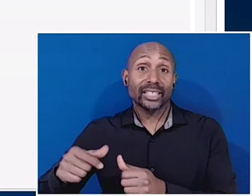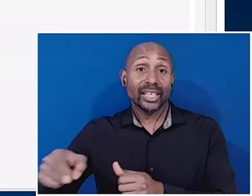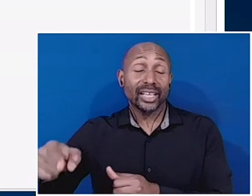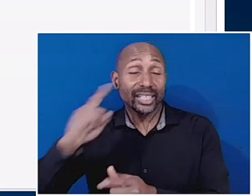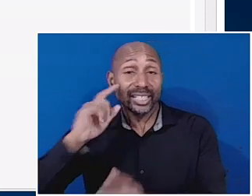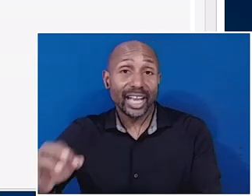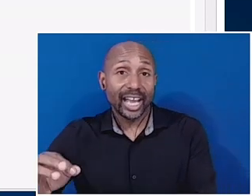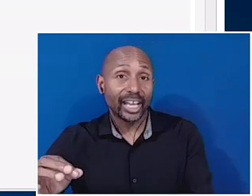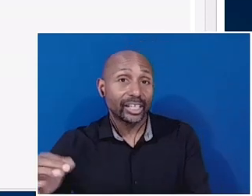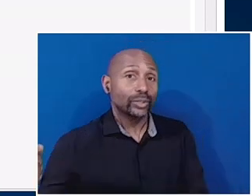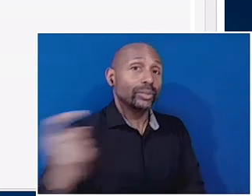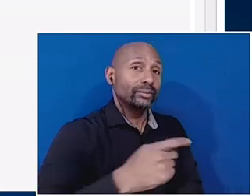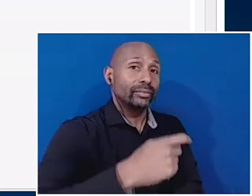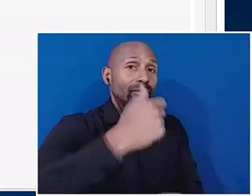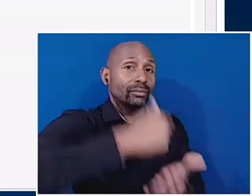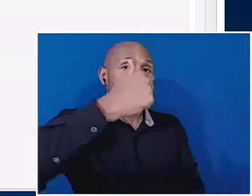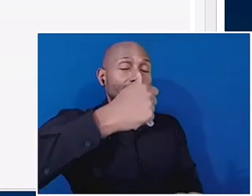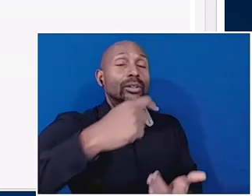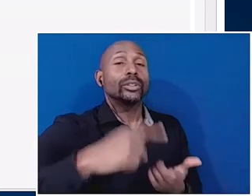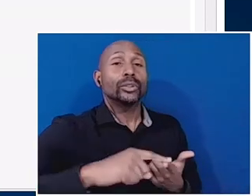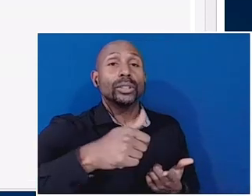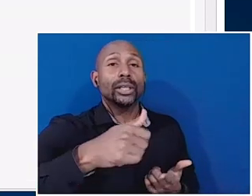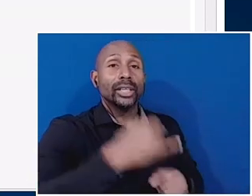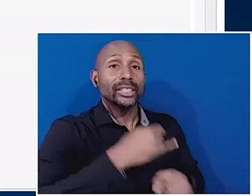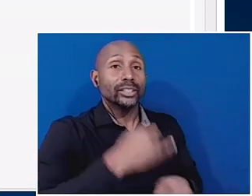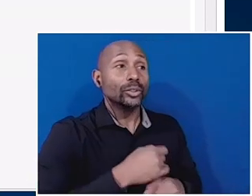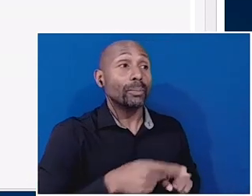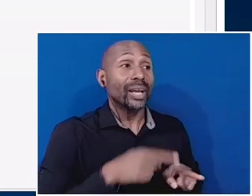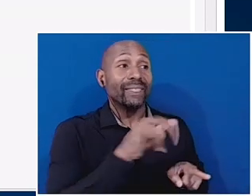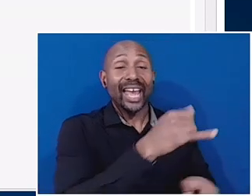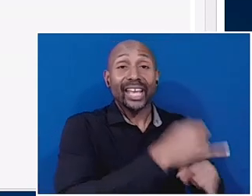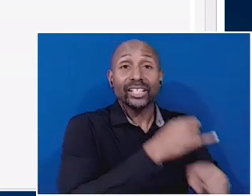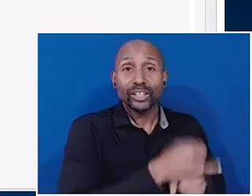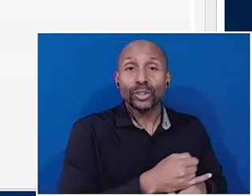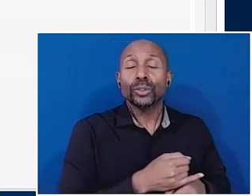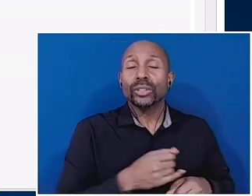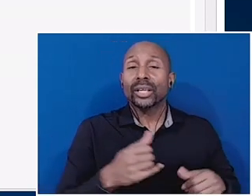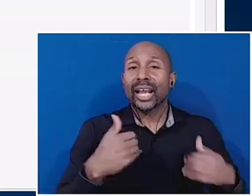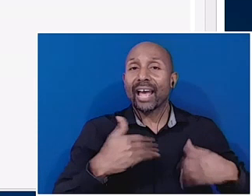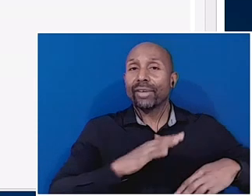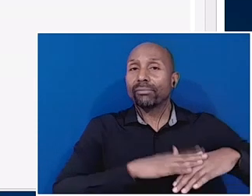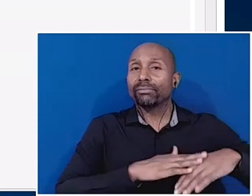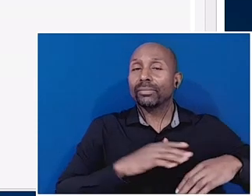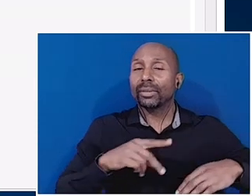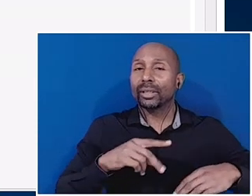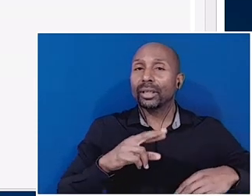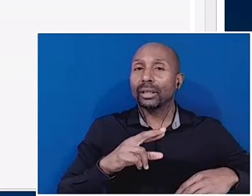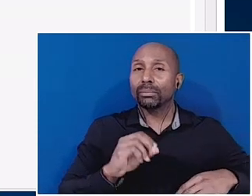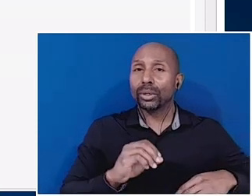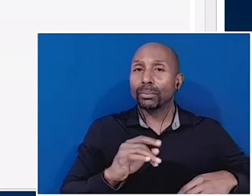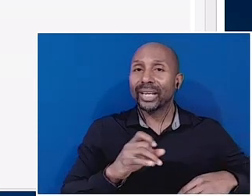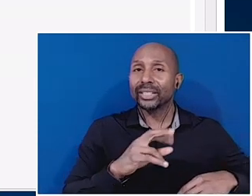that might be the subject of a probationary or some other action by another agency.